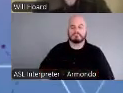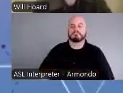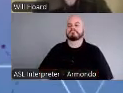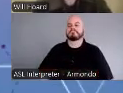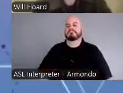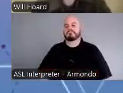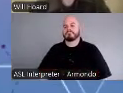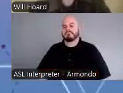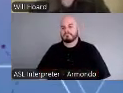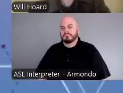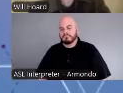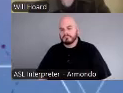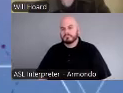in the context of this project?